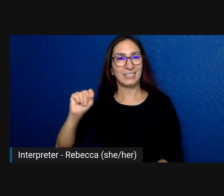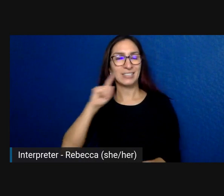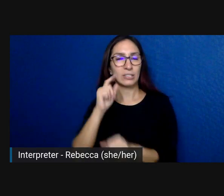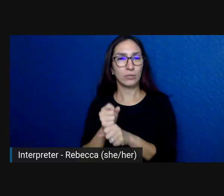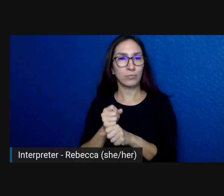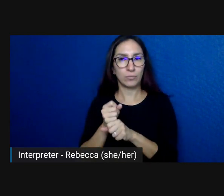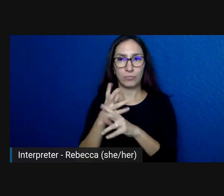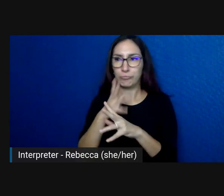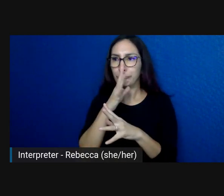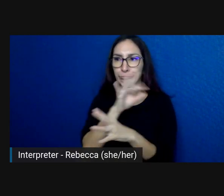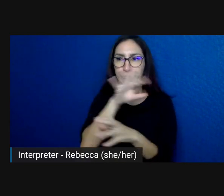I hope you enjoy. Thank you.